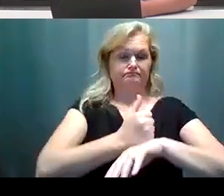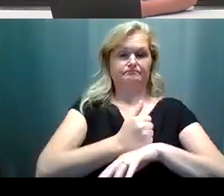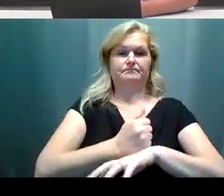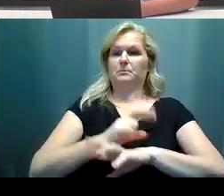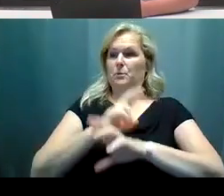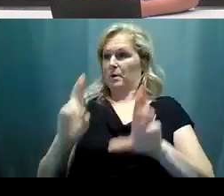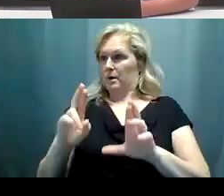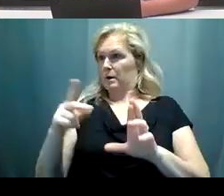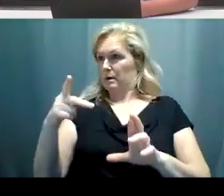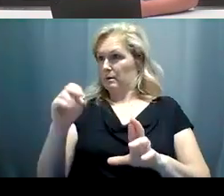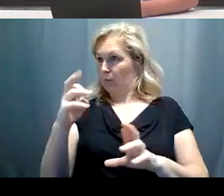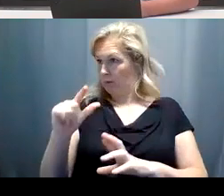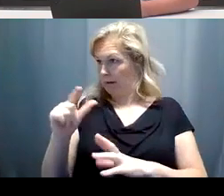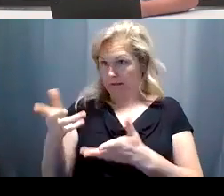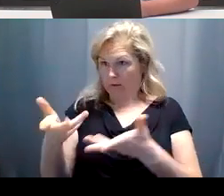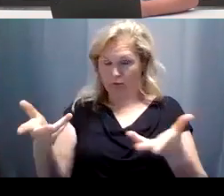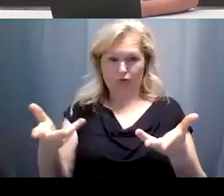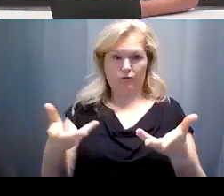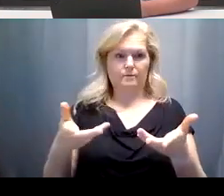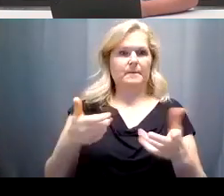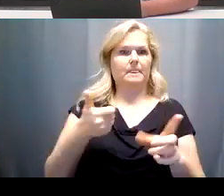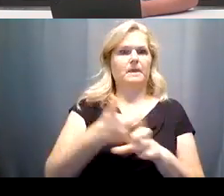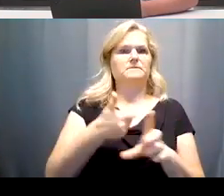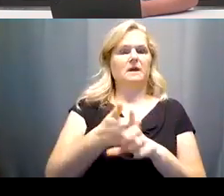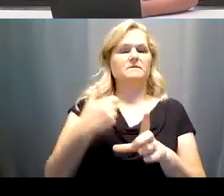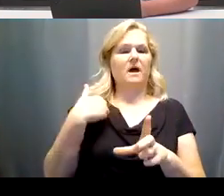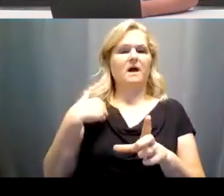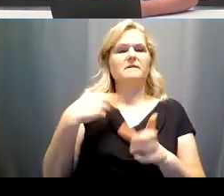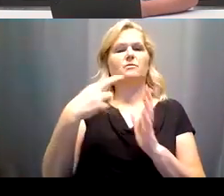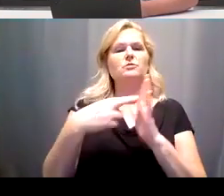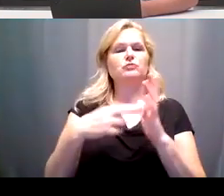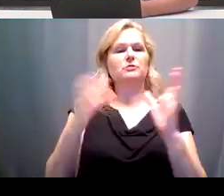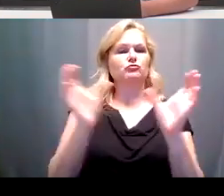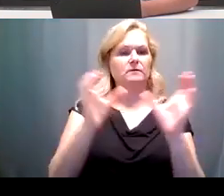Registration officer prevails registration certificates, correction certificates,